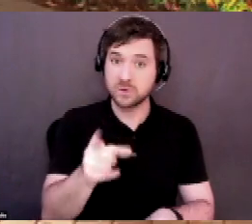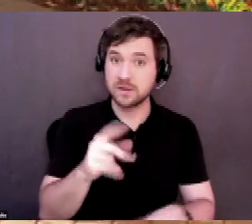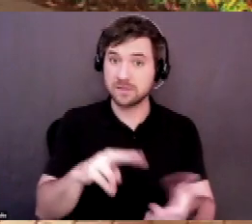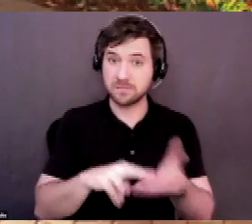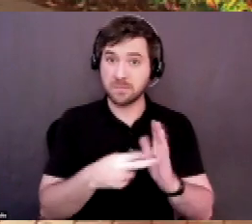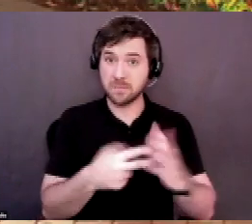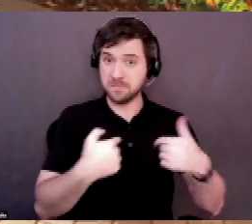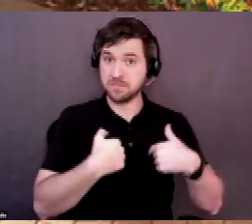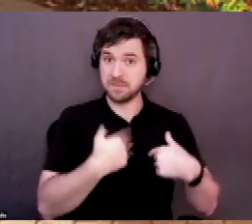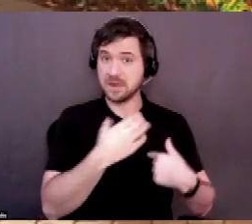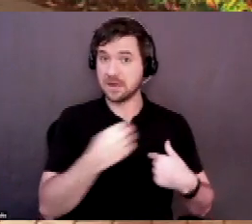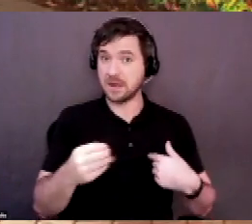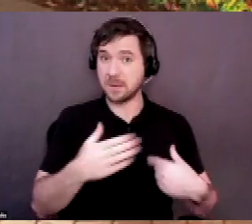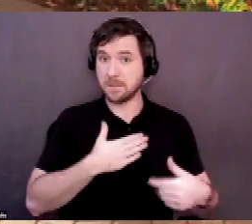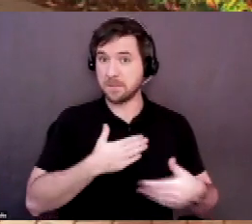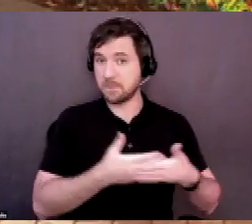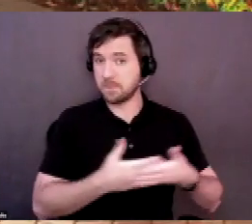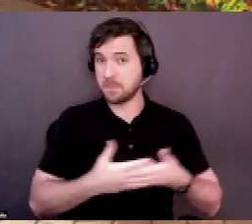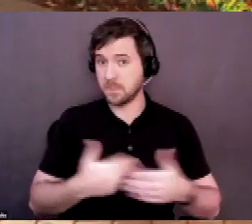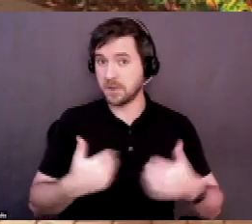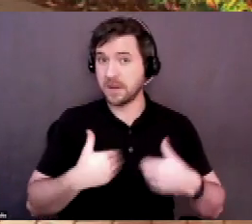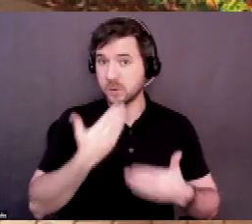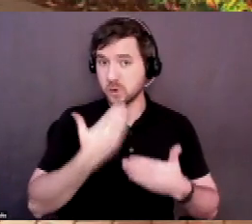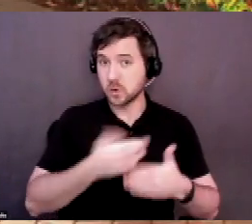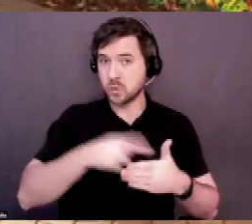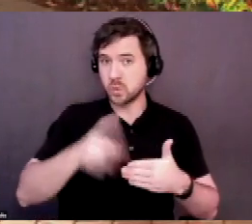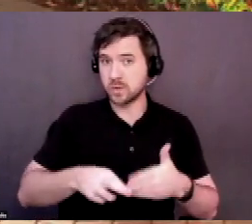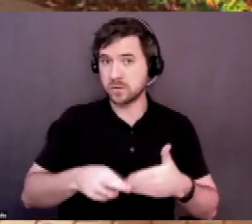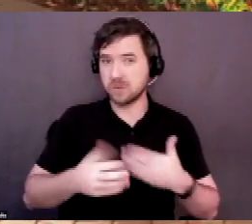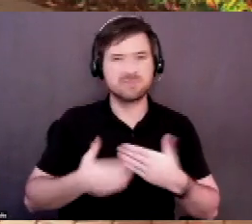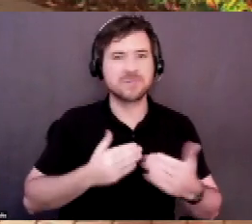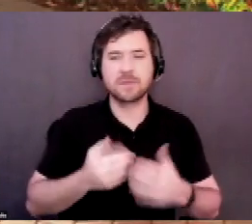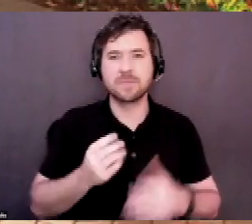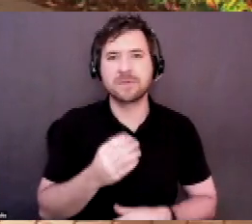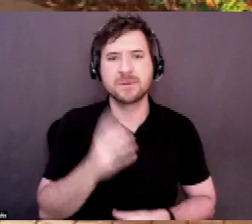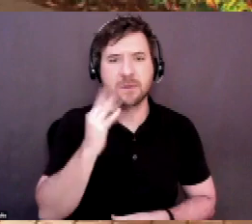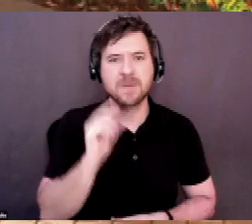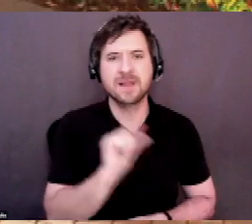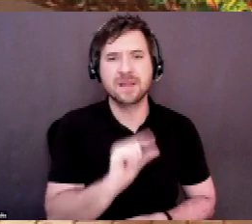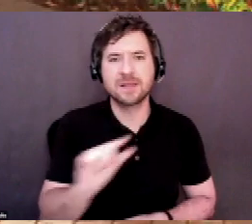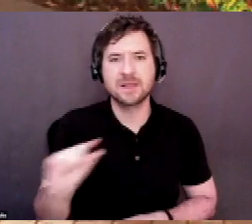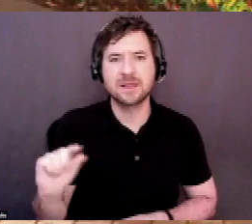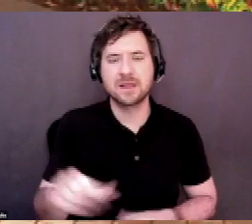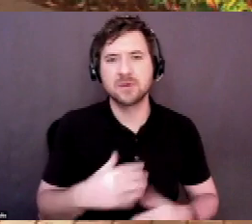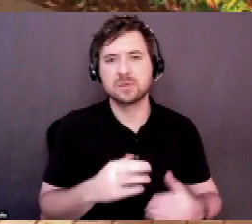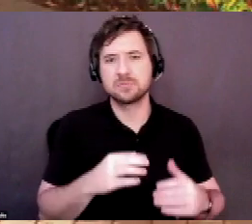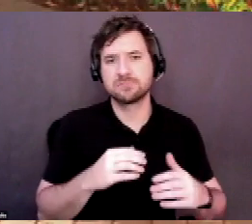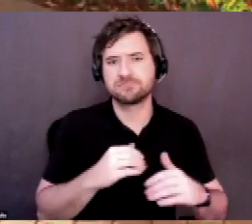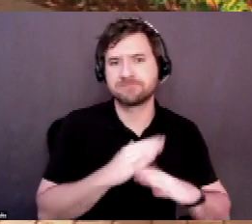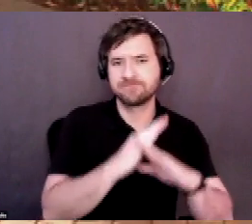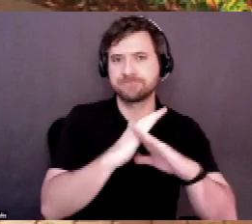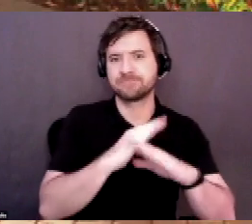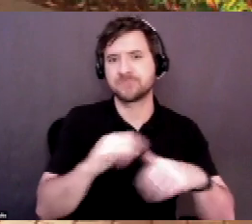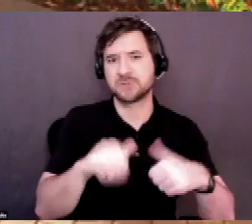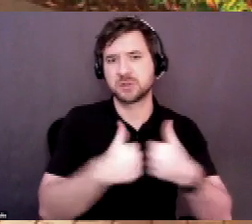despite having some challenges. We're at 2 minutes.